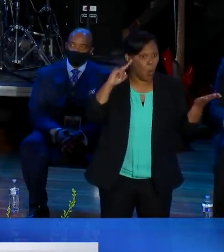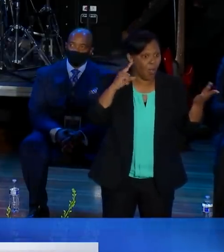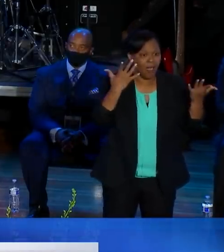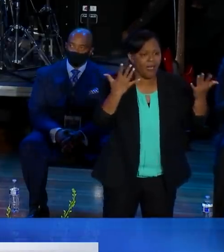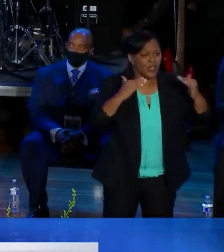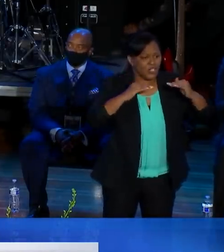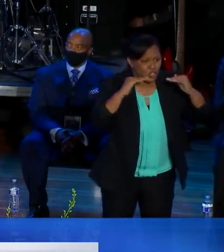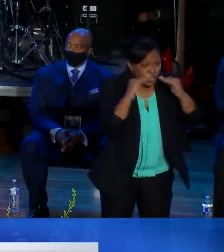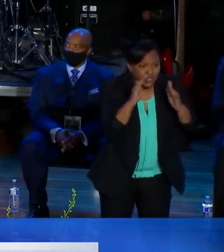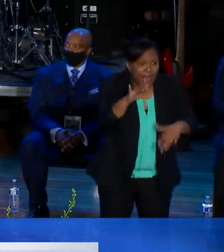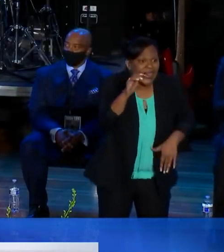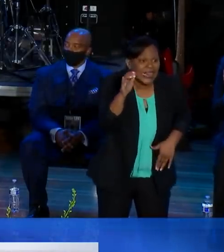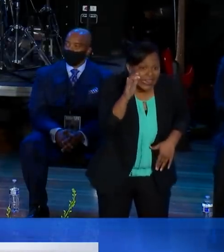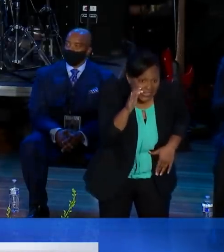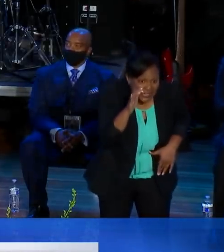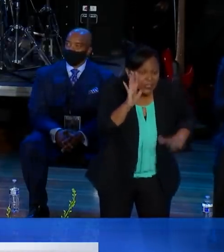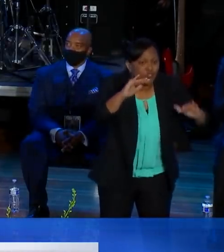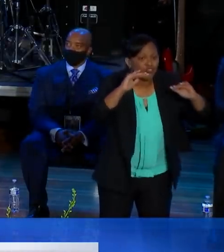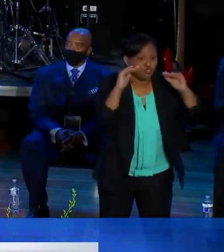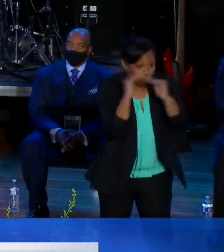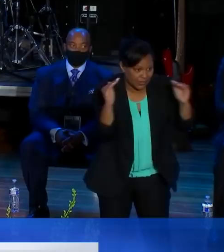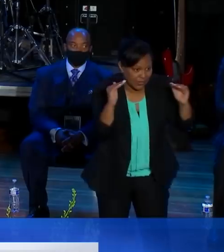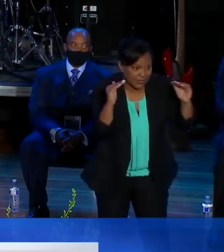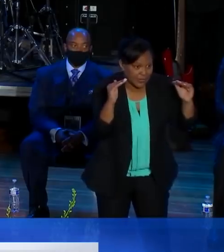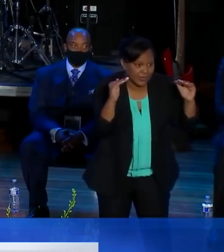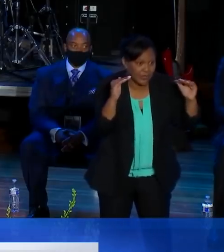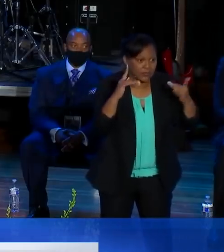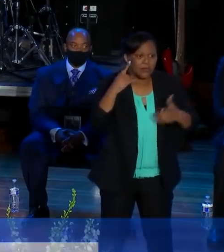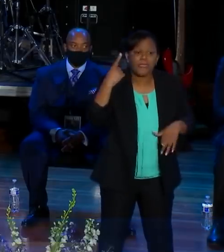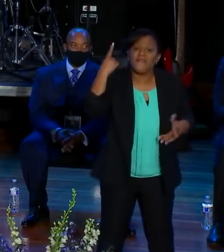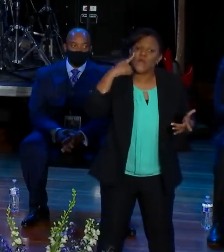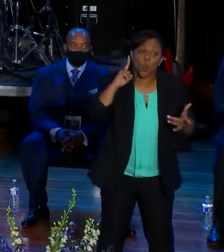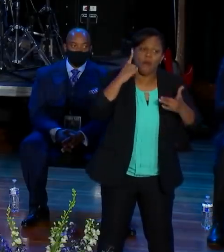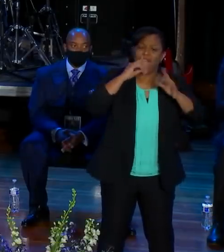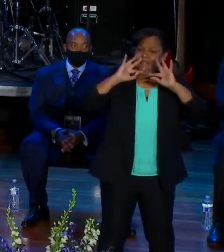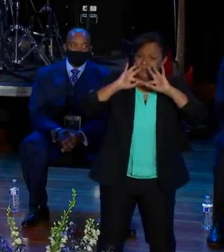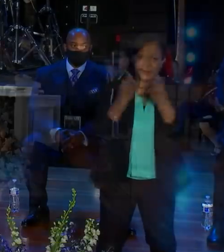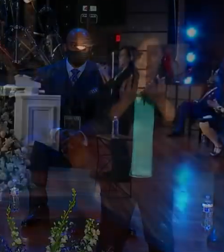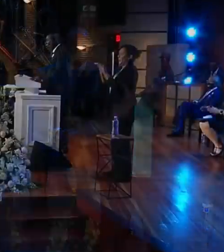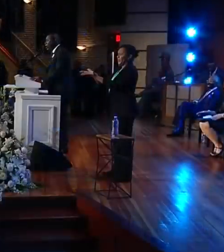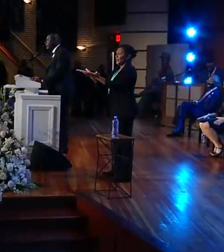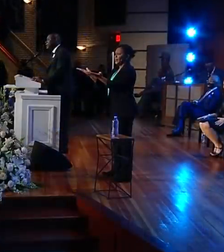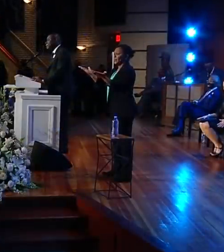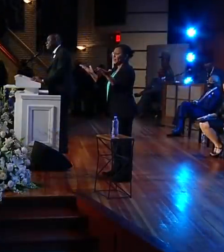STEWART AS MY CO-COUNSELS OUT FRONT SEEKING JUSTICE, SEEKING JUSTICE, SEEKING JUSTICE.